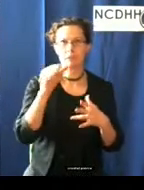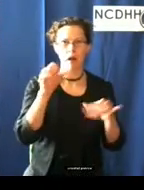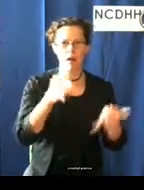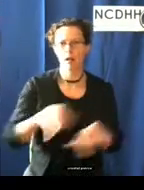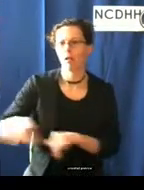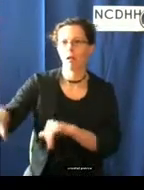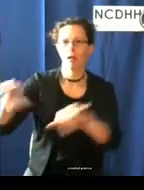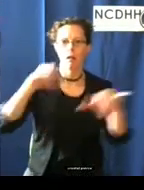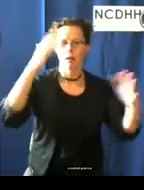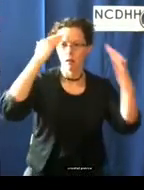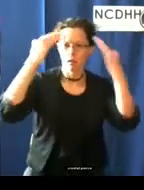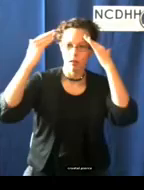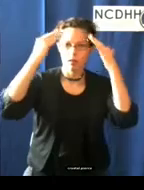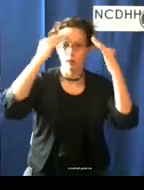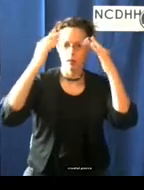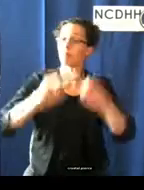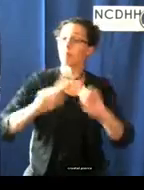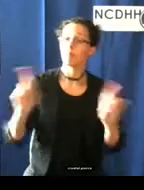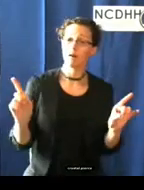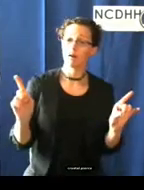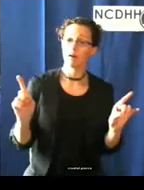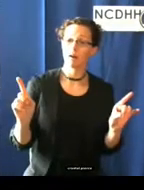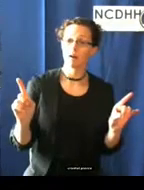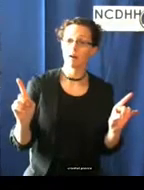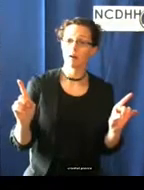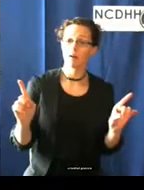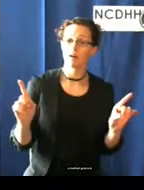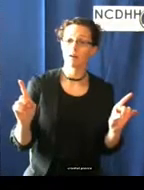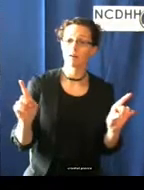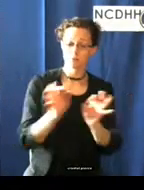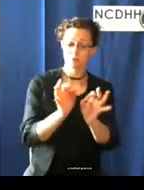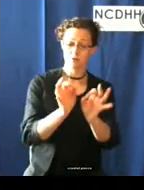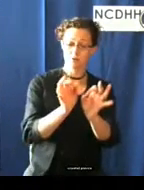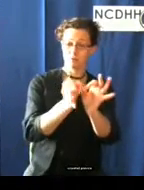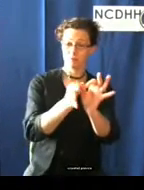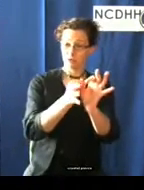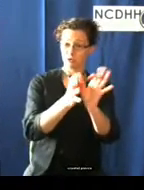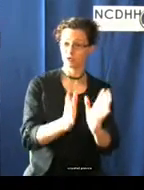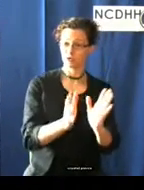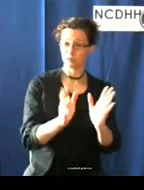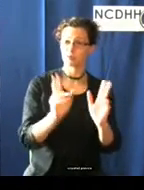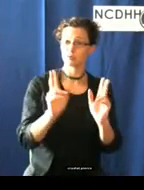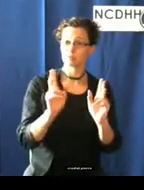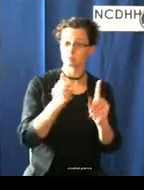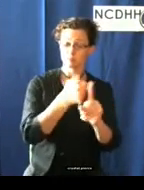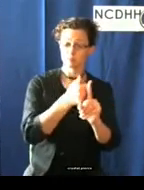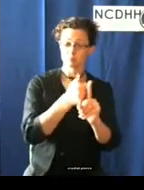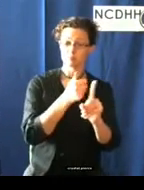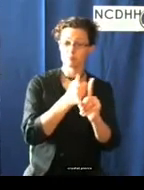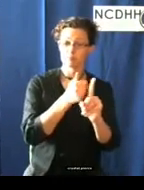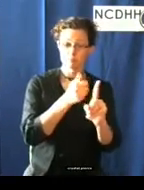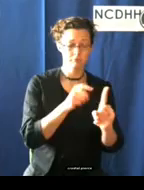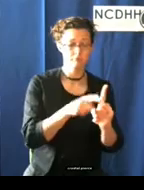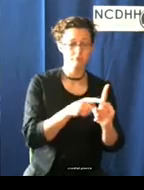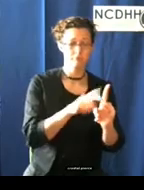THAT AN INTERPRETER IF INTERPRETING IN A SITUATION IN WHICH PRIVILEGE IS APPLIED